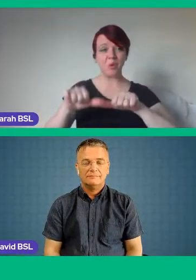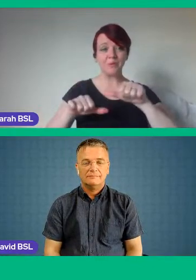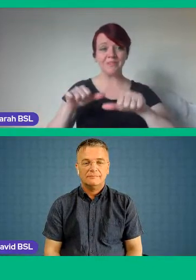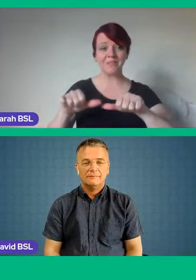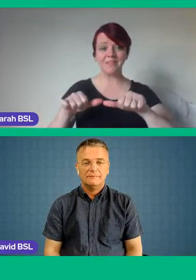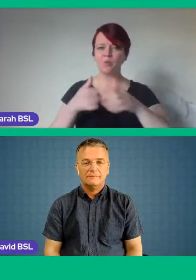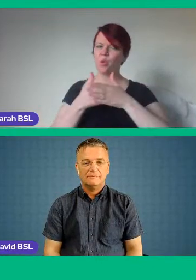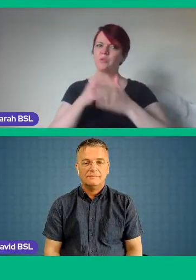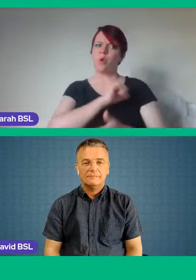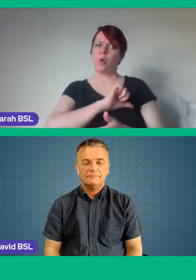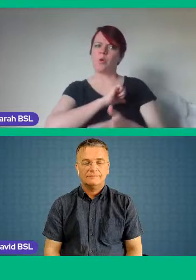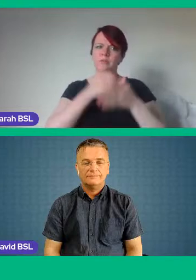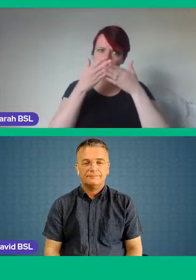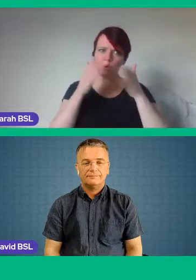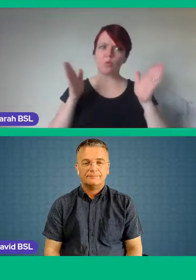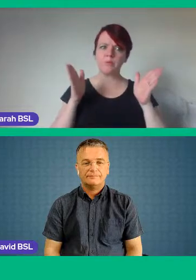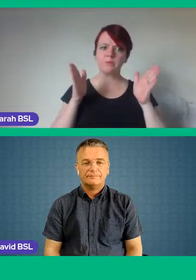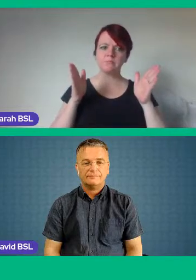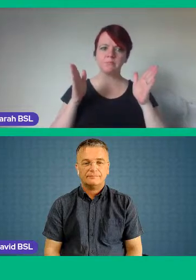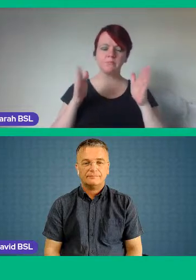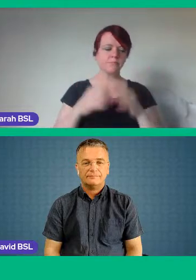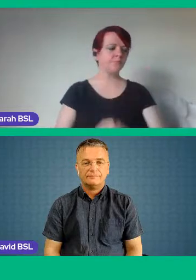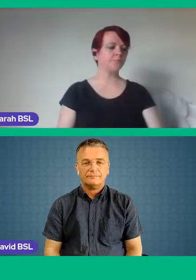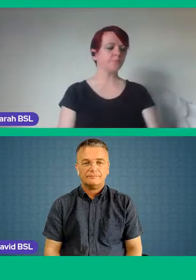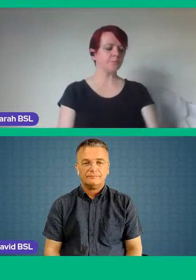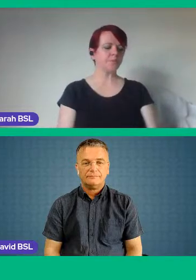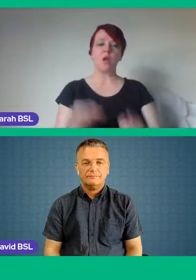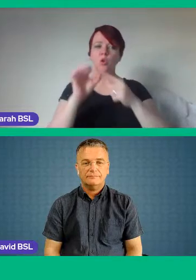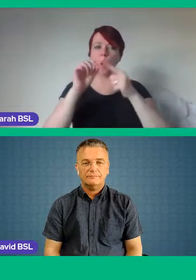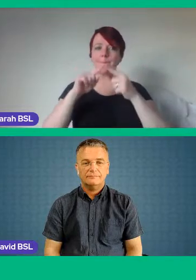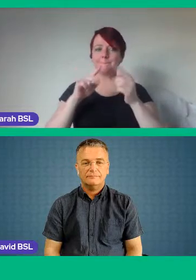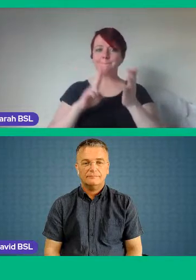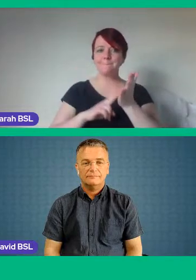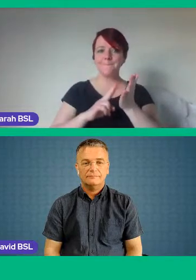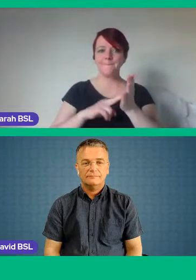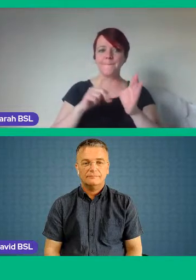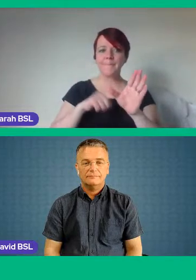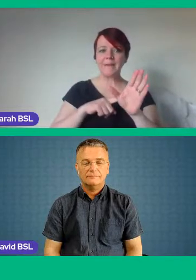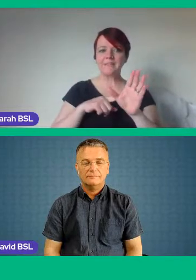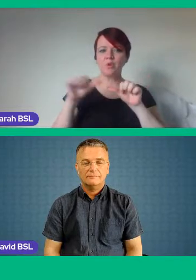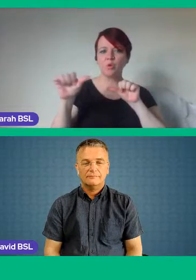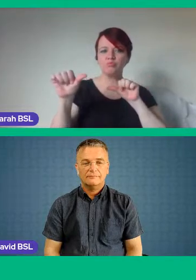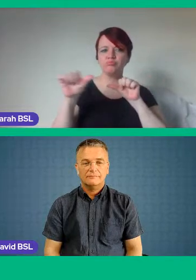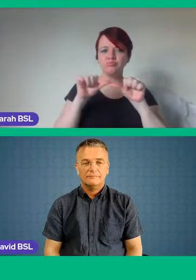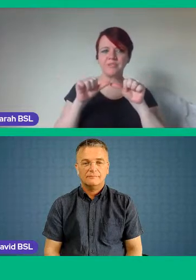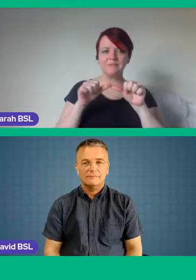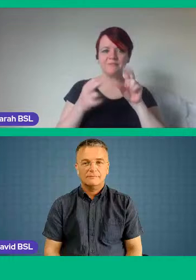conversations and processes, isn't it? Openness. So Penny, I will ask you for quite a brief answer